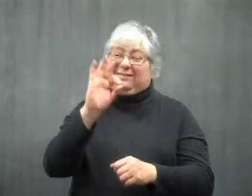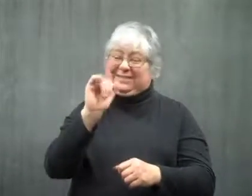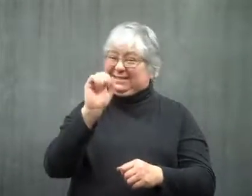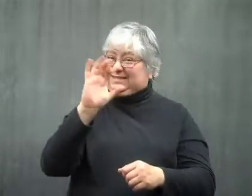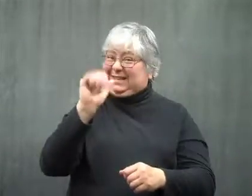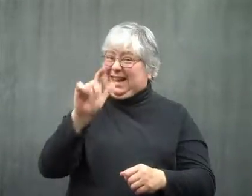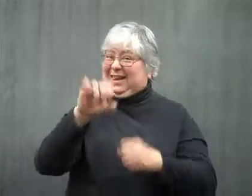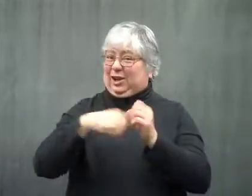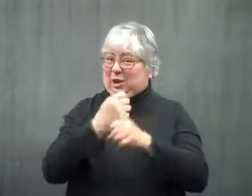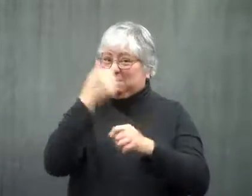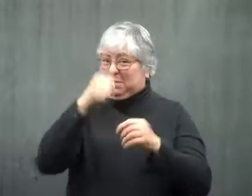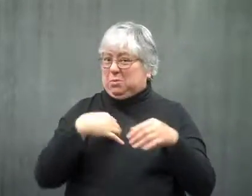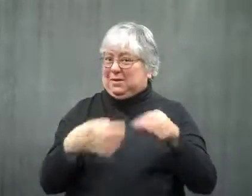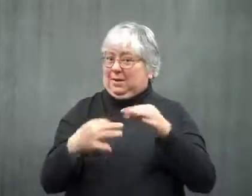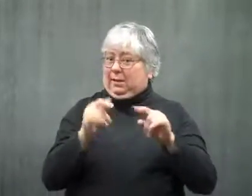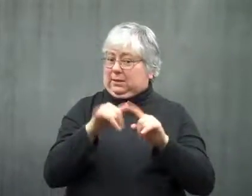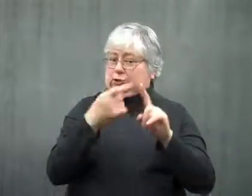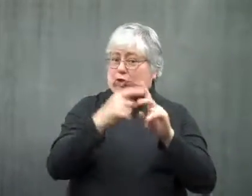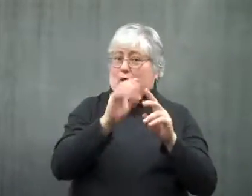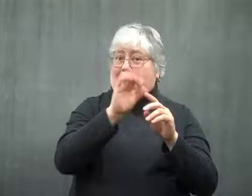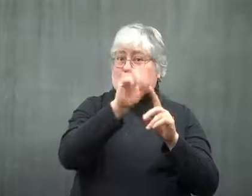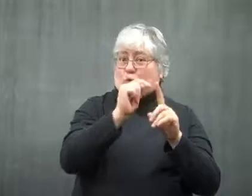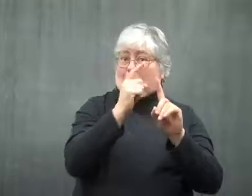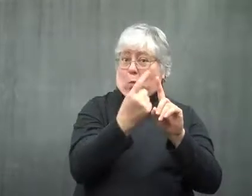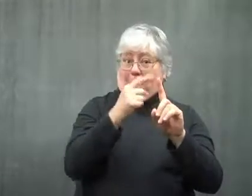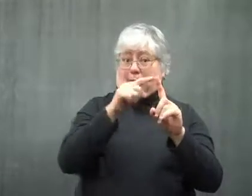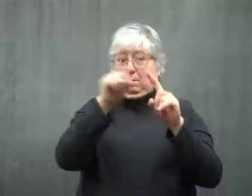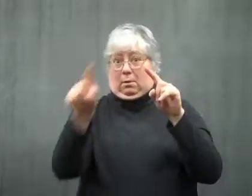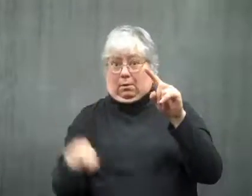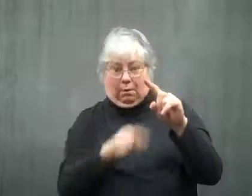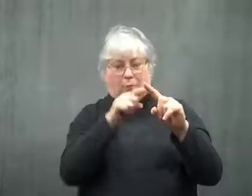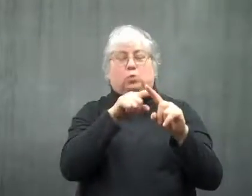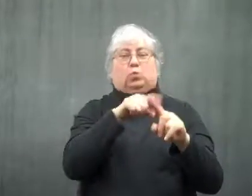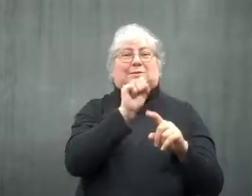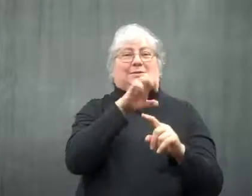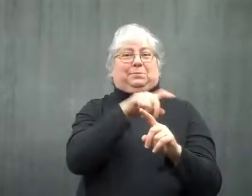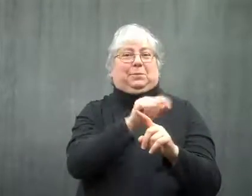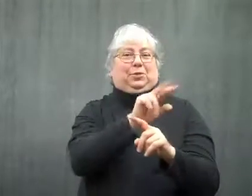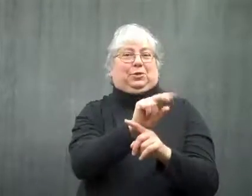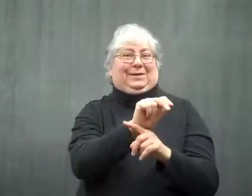The fiscal year runs from October 1 to September 30, as I've explained before.